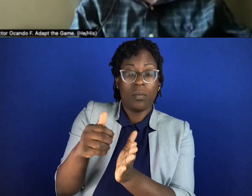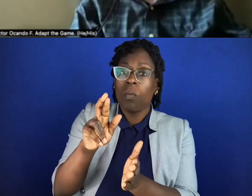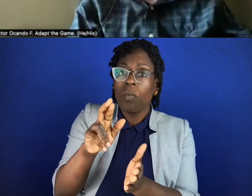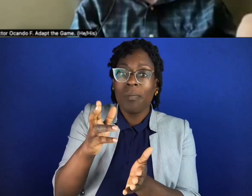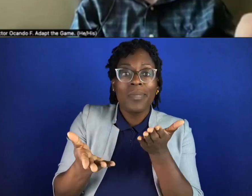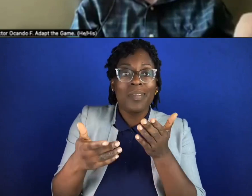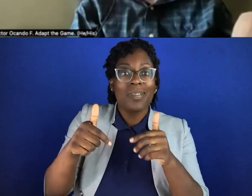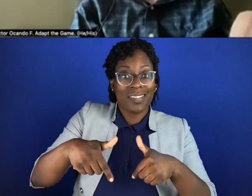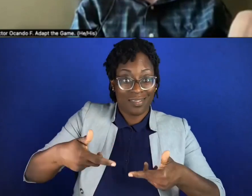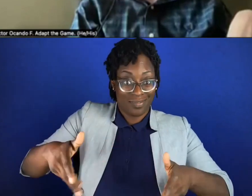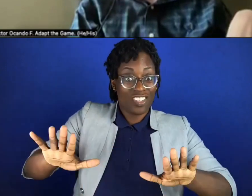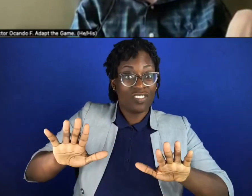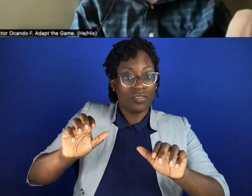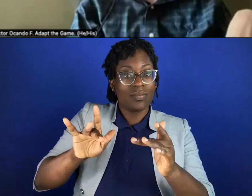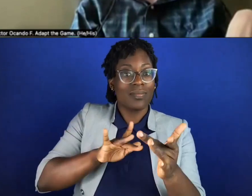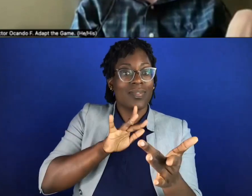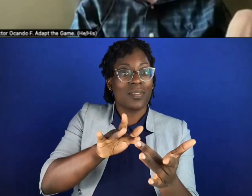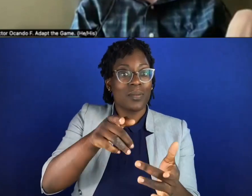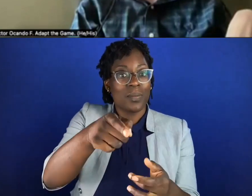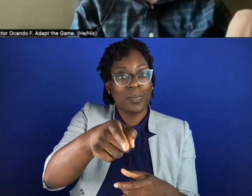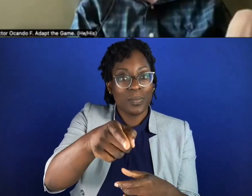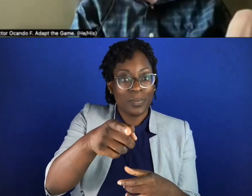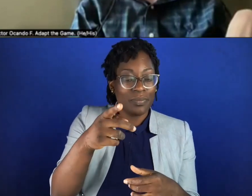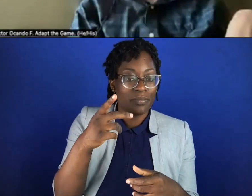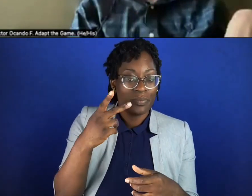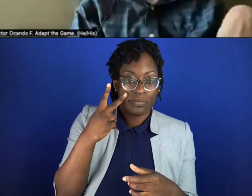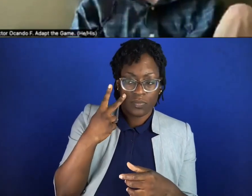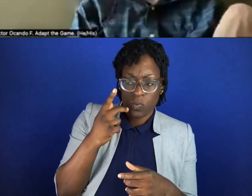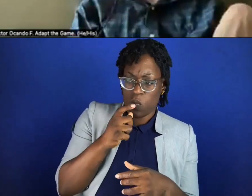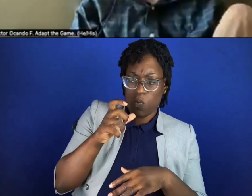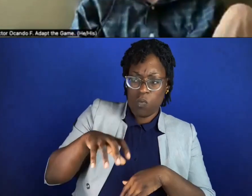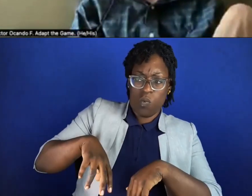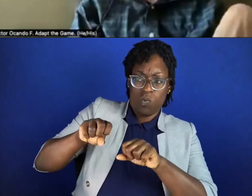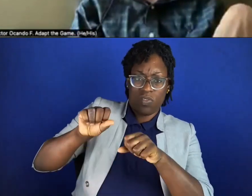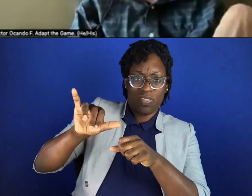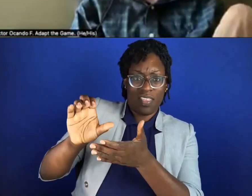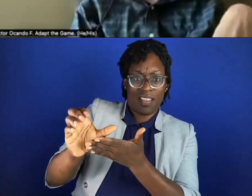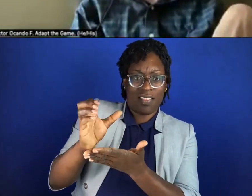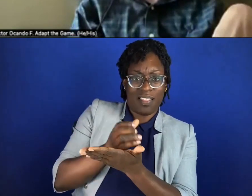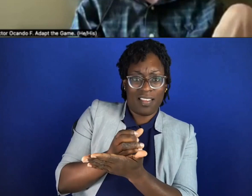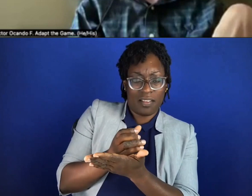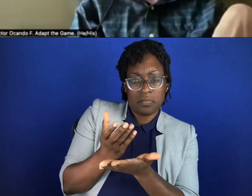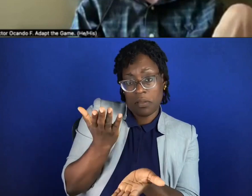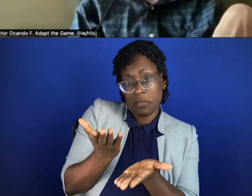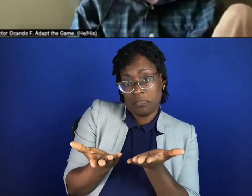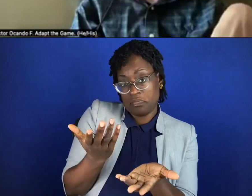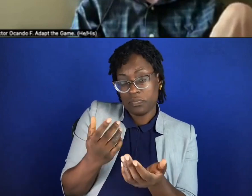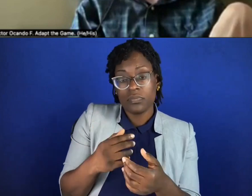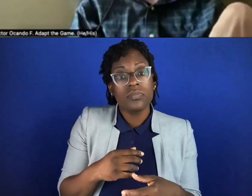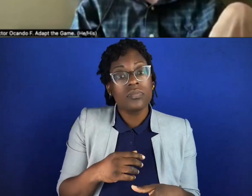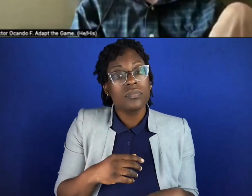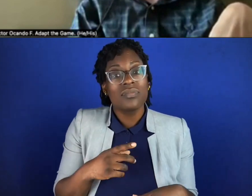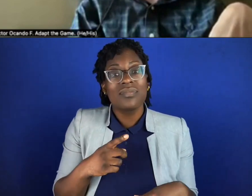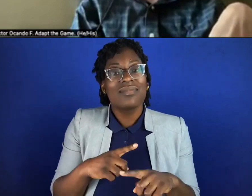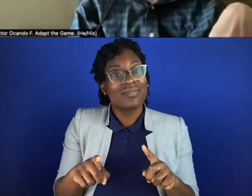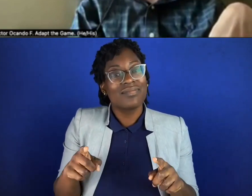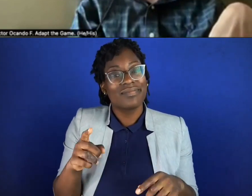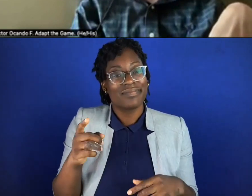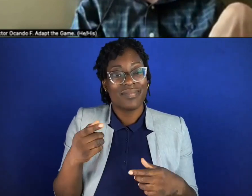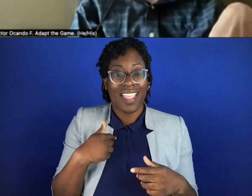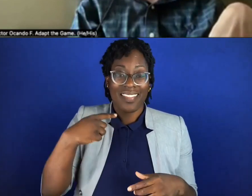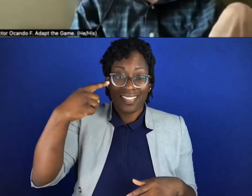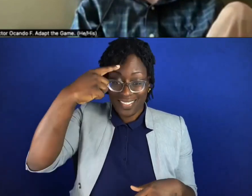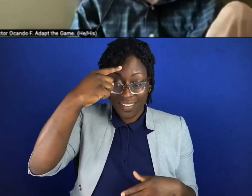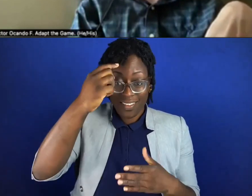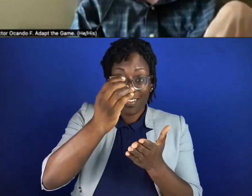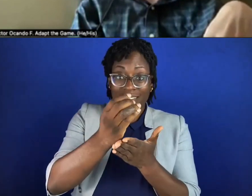this to see who hosted that but I think classes or scenarios you can put yourself in a space